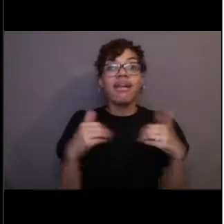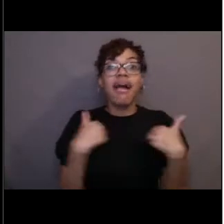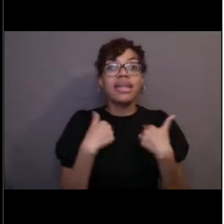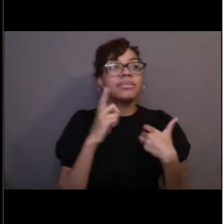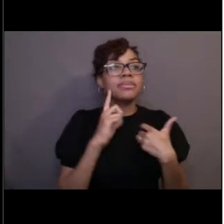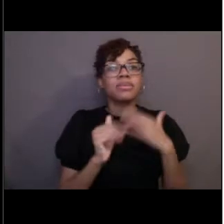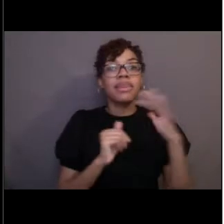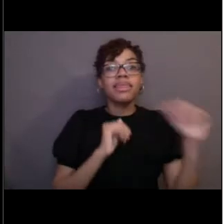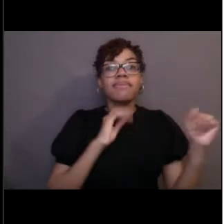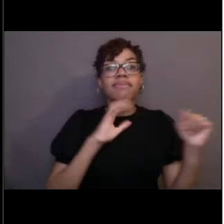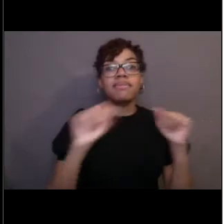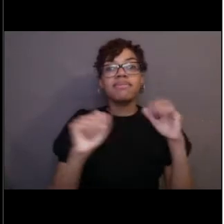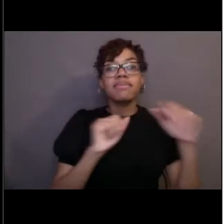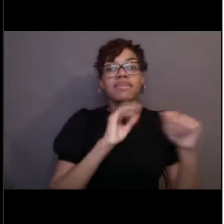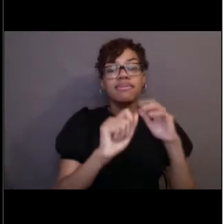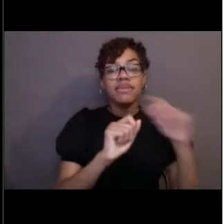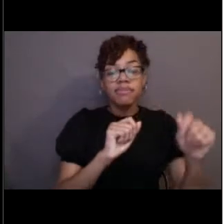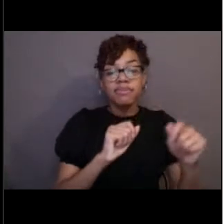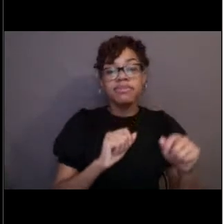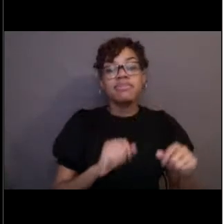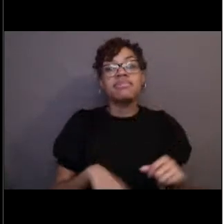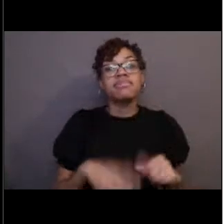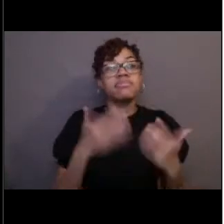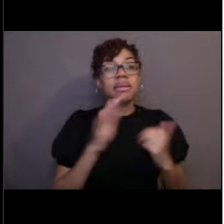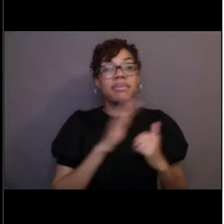or the temperature might not fit what they prefer.